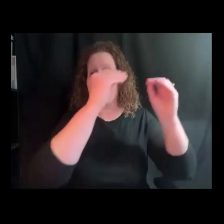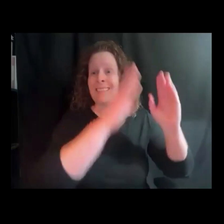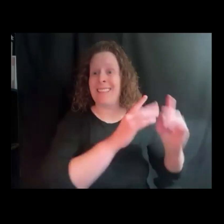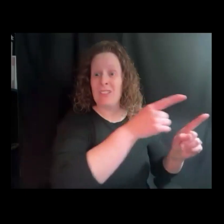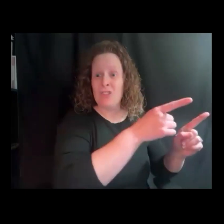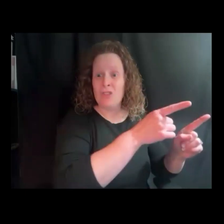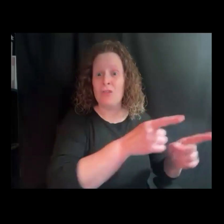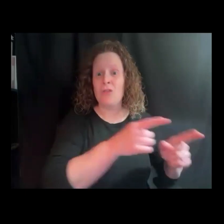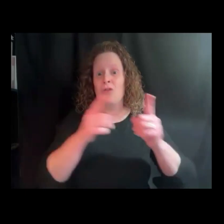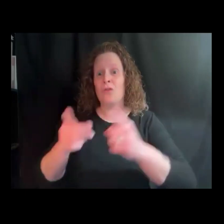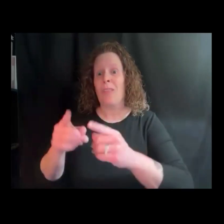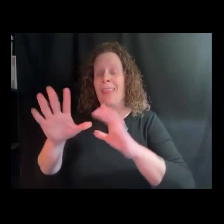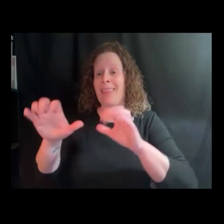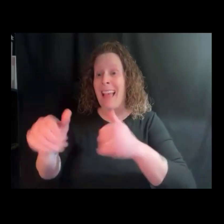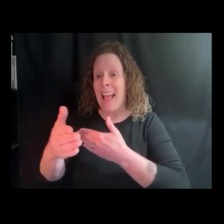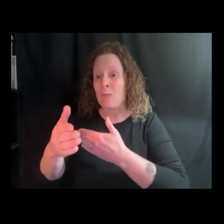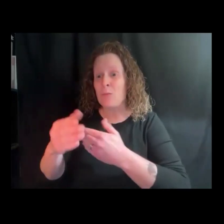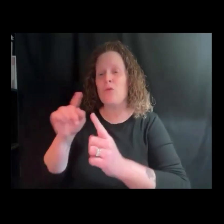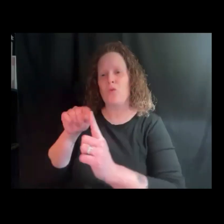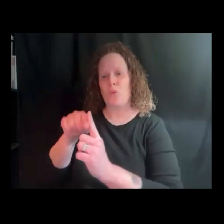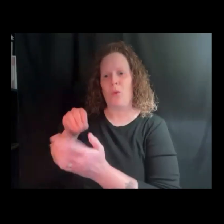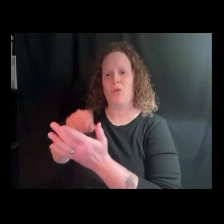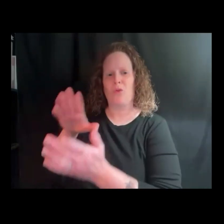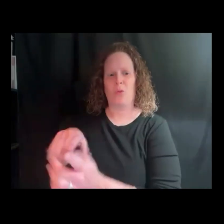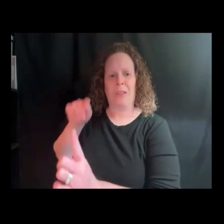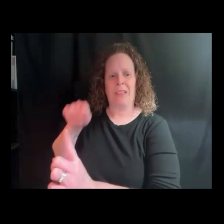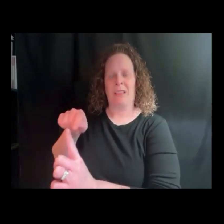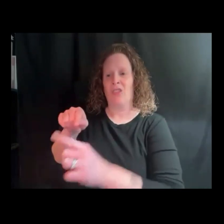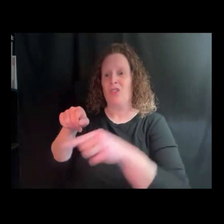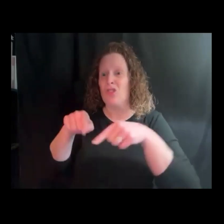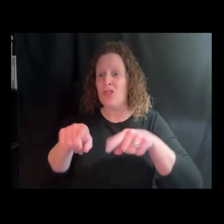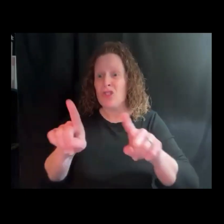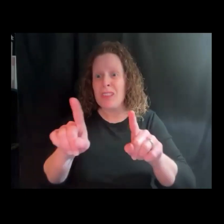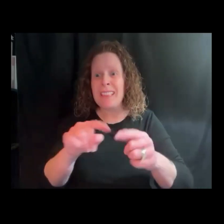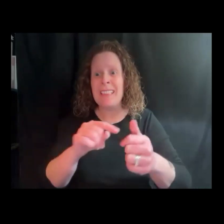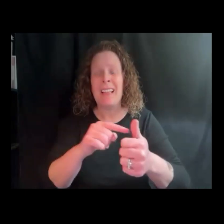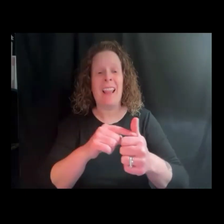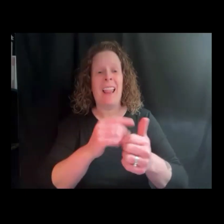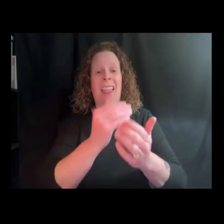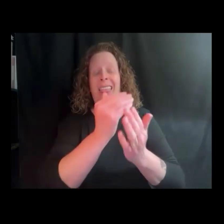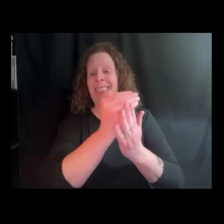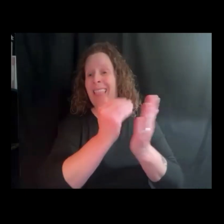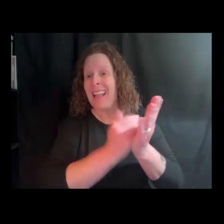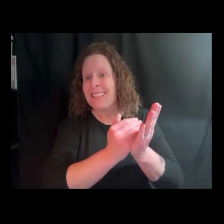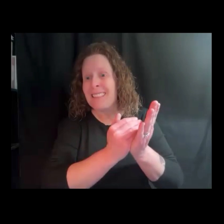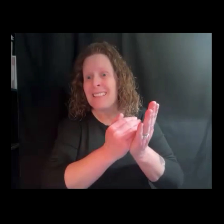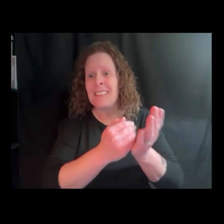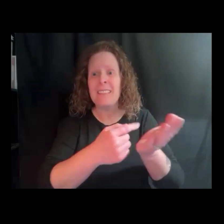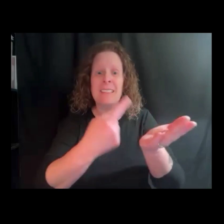communication effective communication between the classroom the student and the instructor